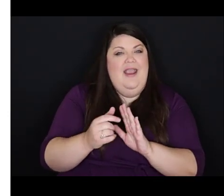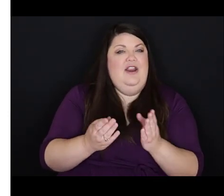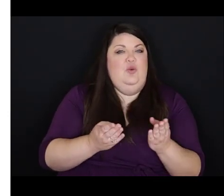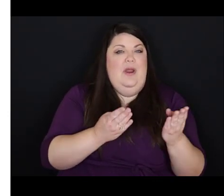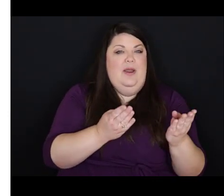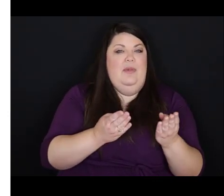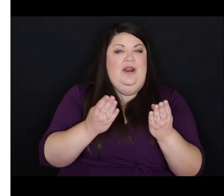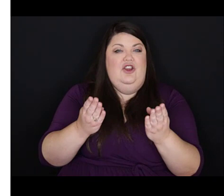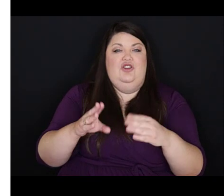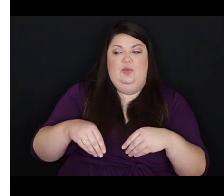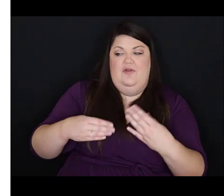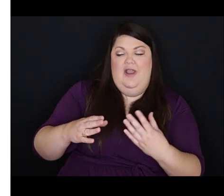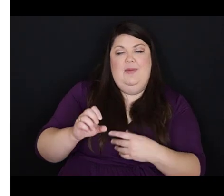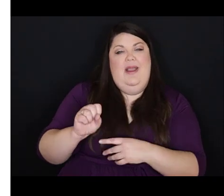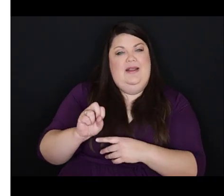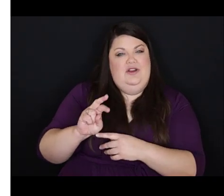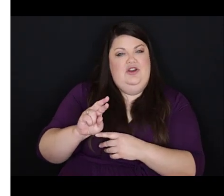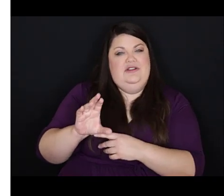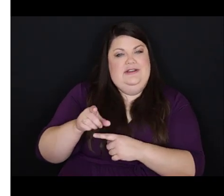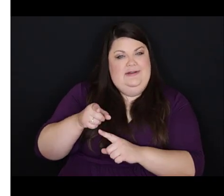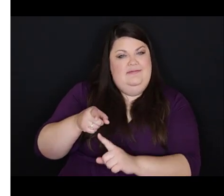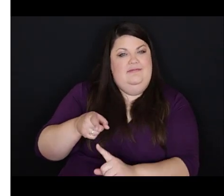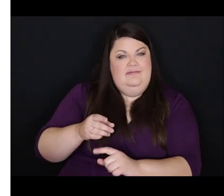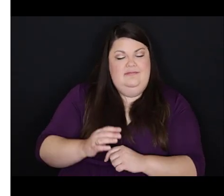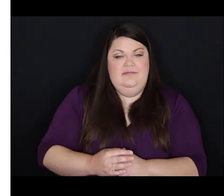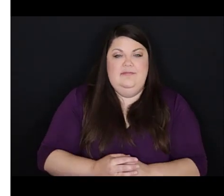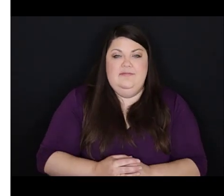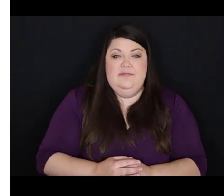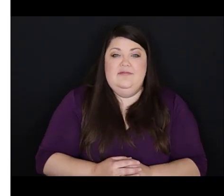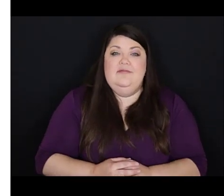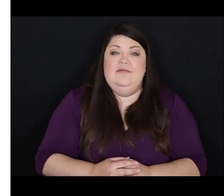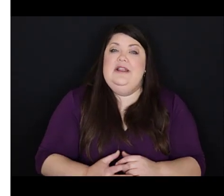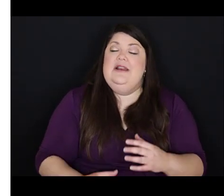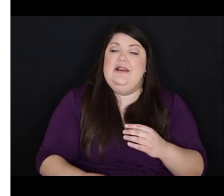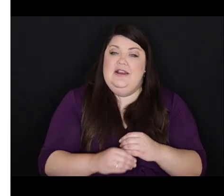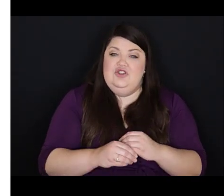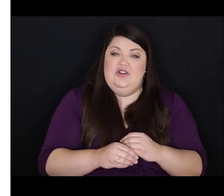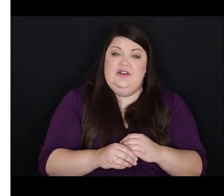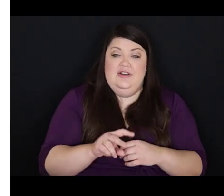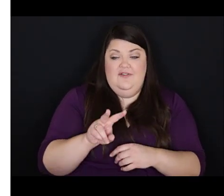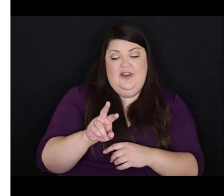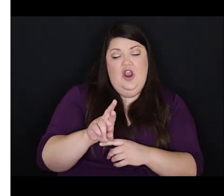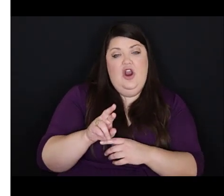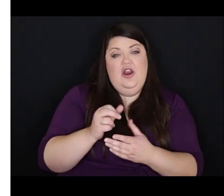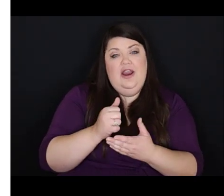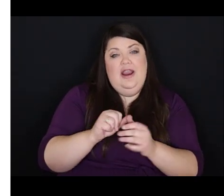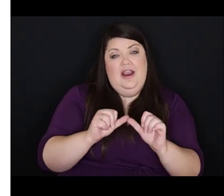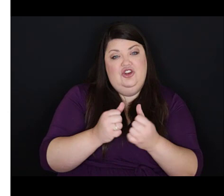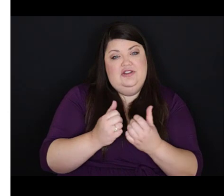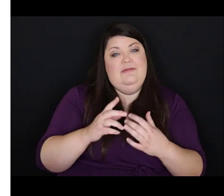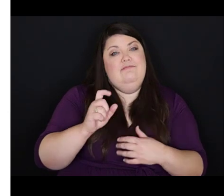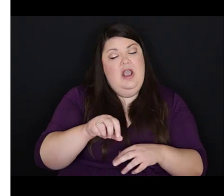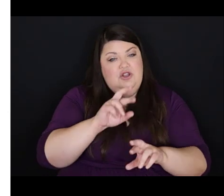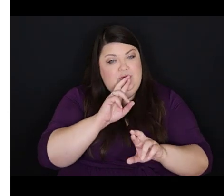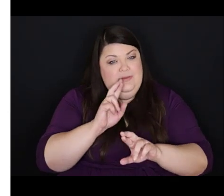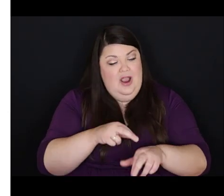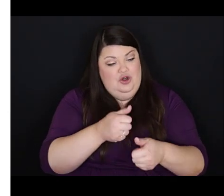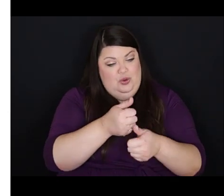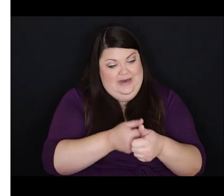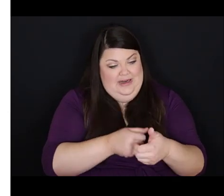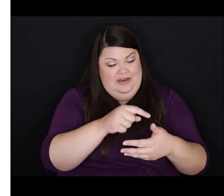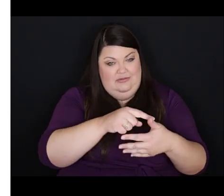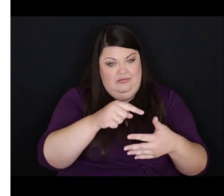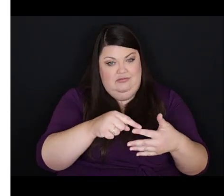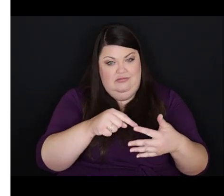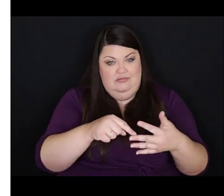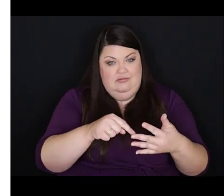provided by the SRC. In addition, the VR agency must respond to each recommendation and provide